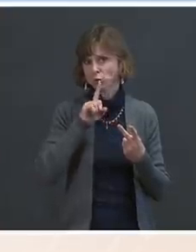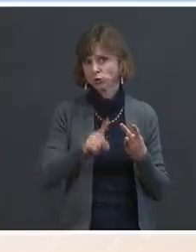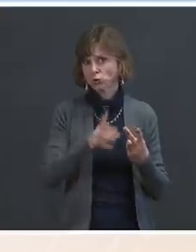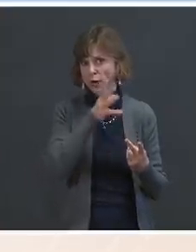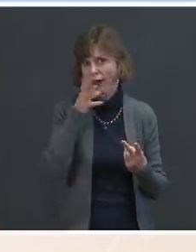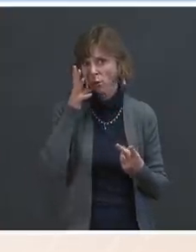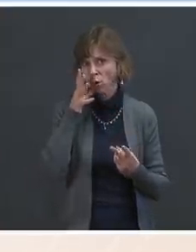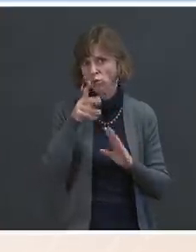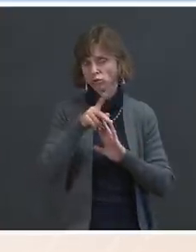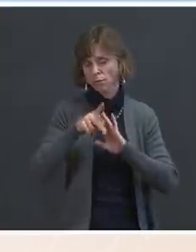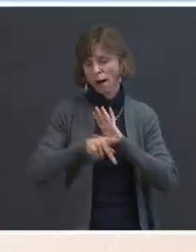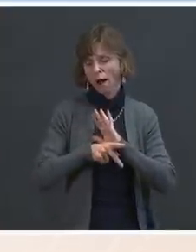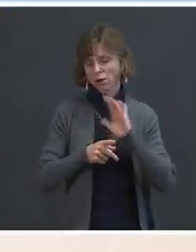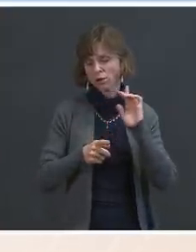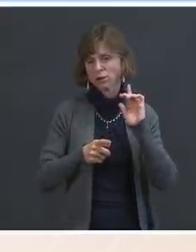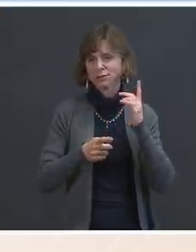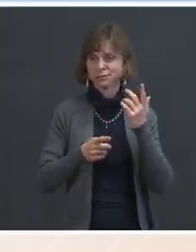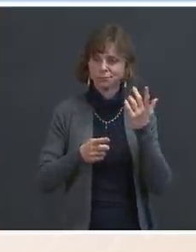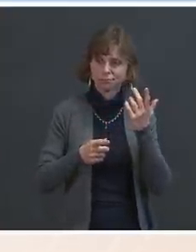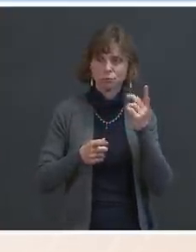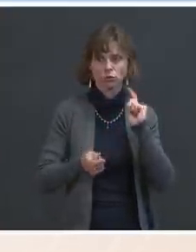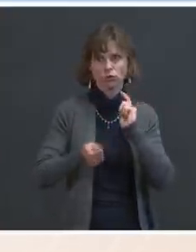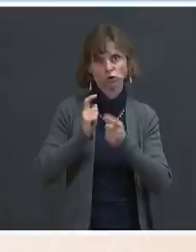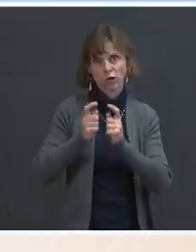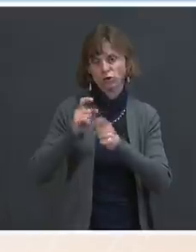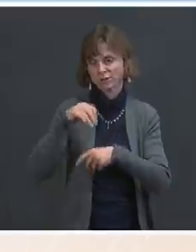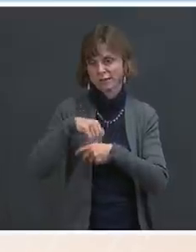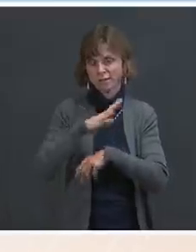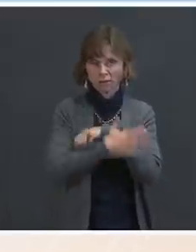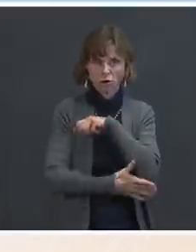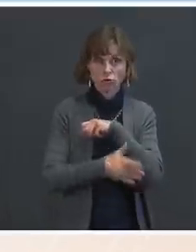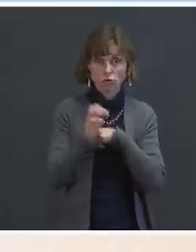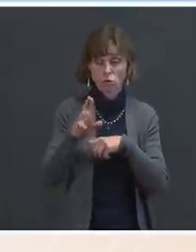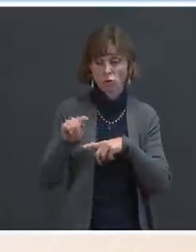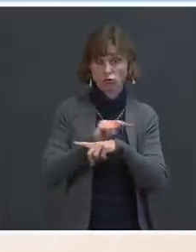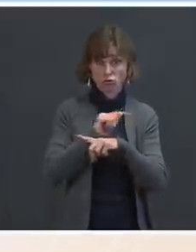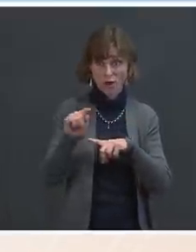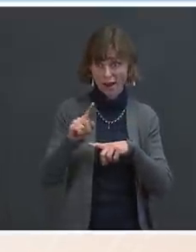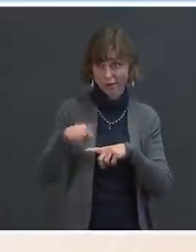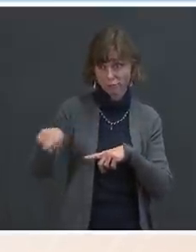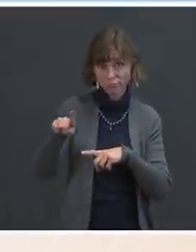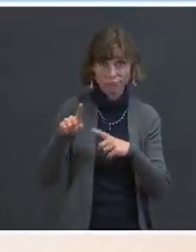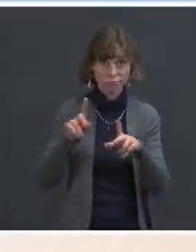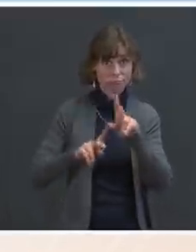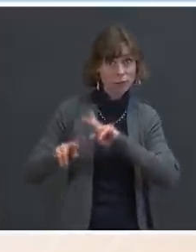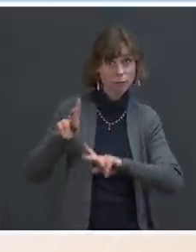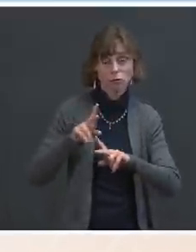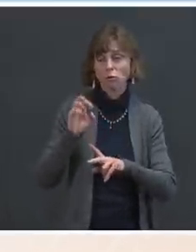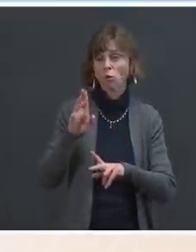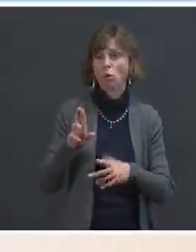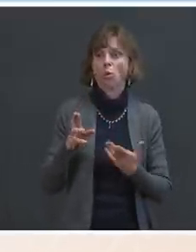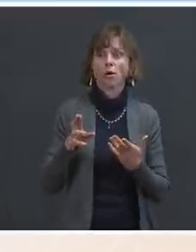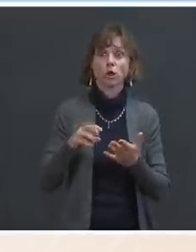you know, changes in countries; or that training is given; or that students, including girls, remain in school --